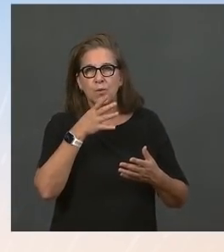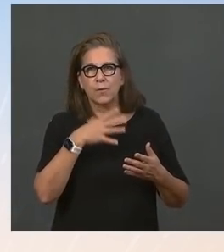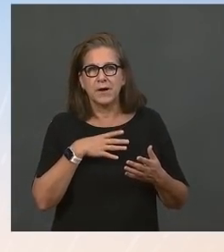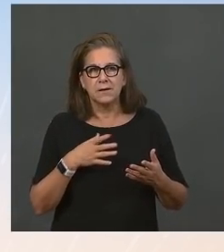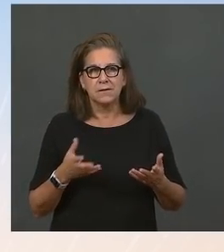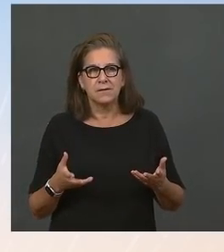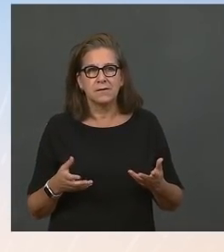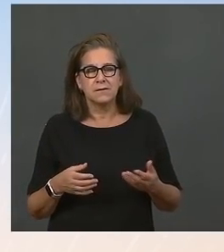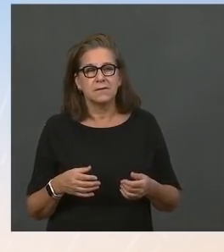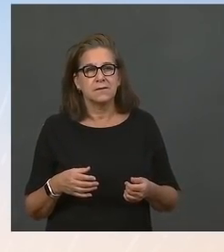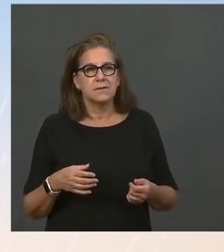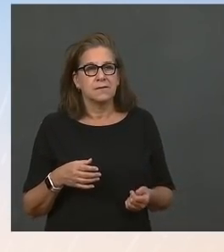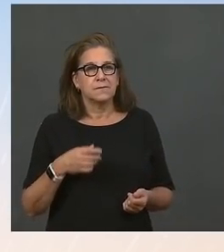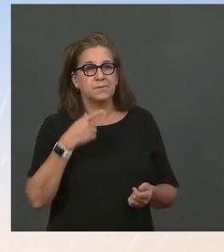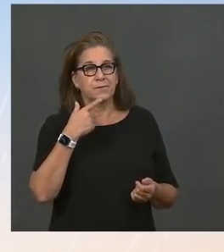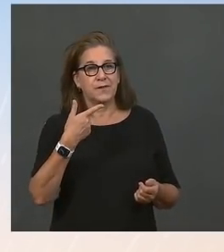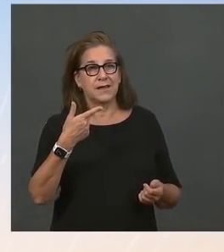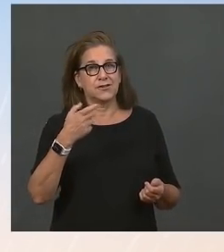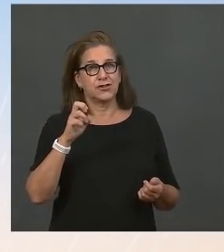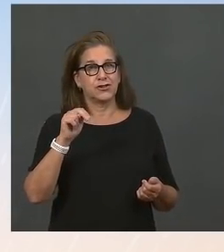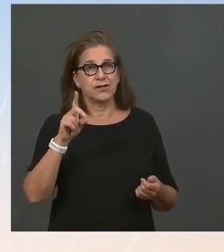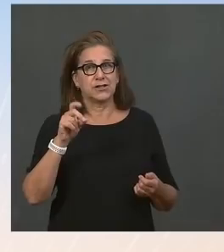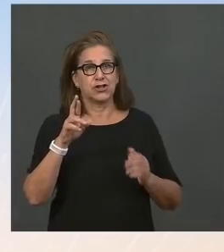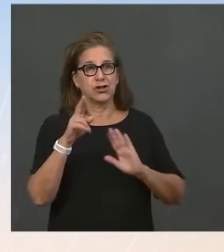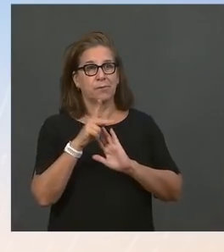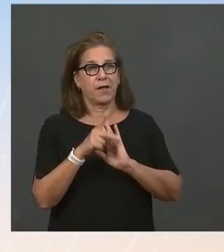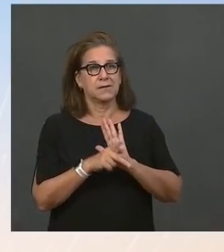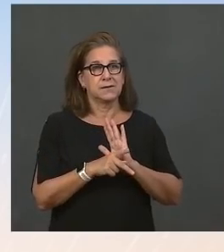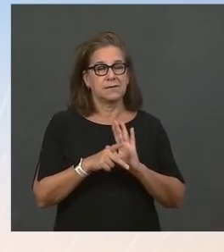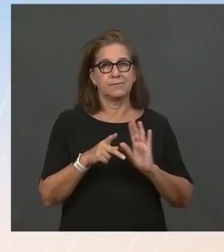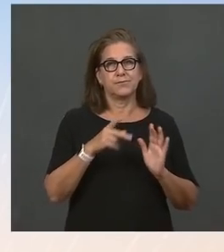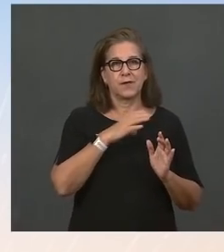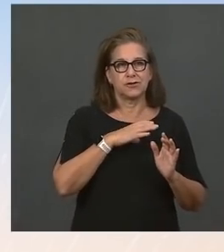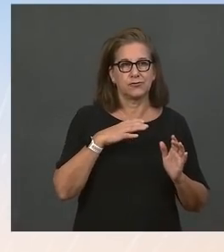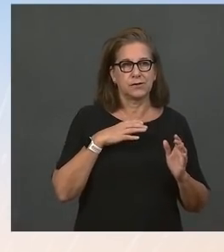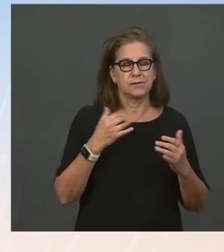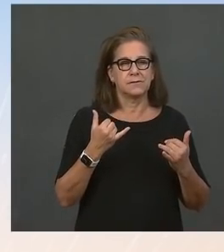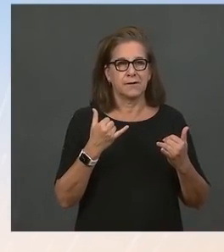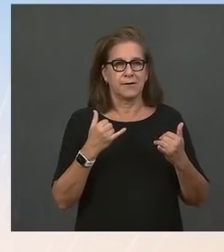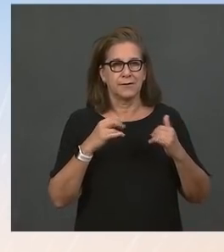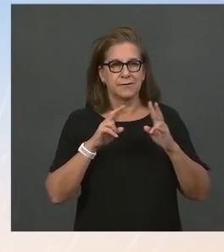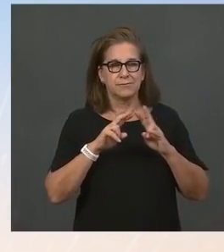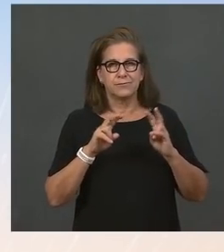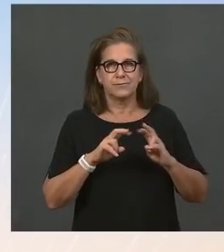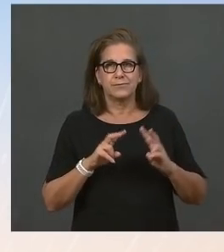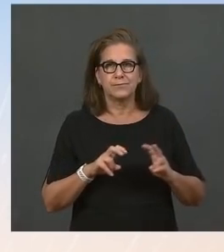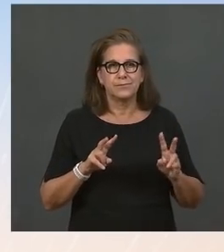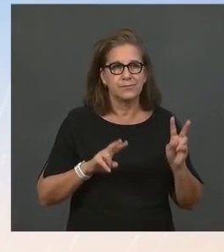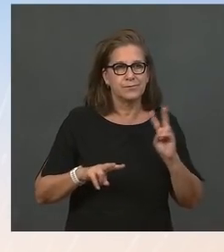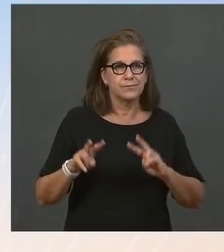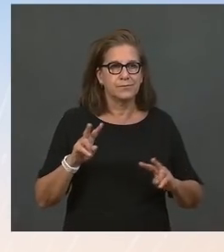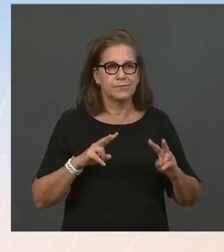and leaders there are leading the effort to work and see what levers in government we can use to continue to protect women's fundamental rights.